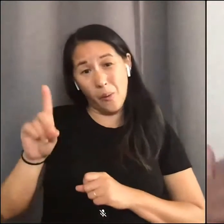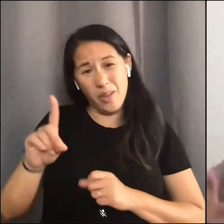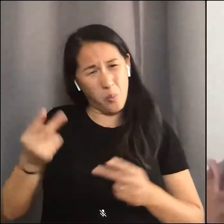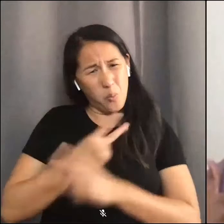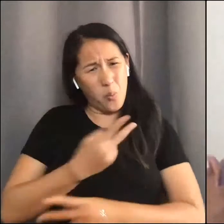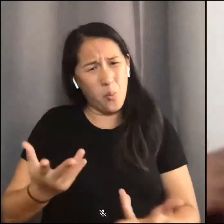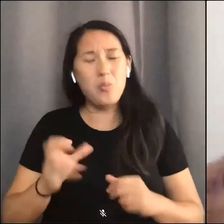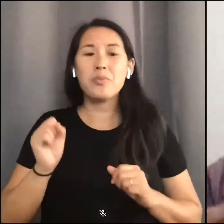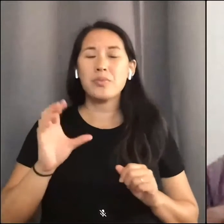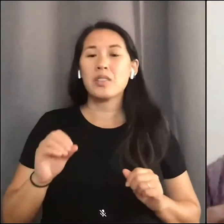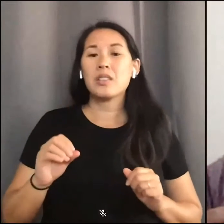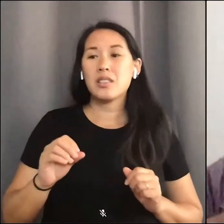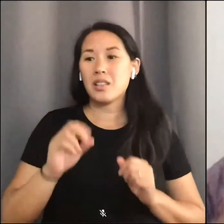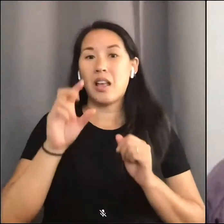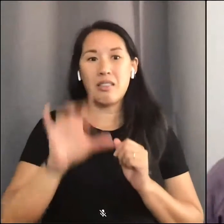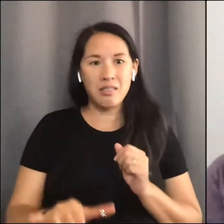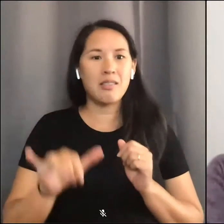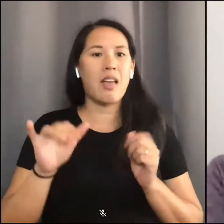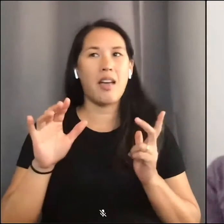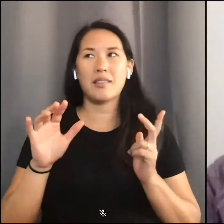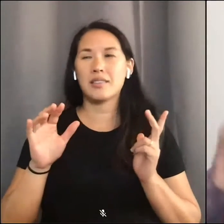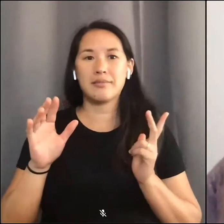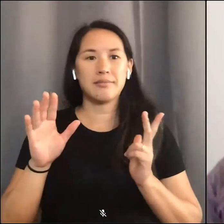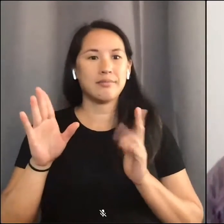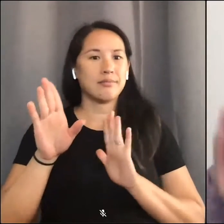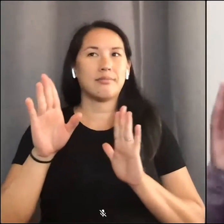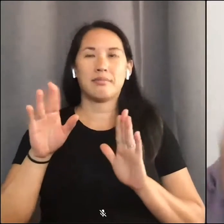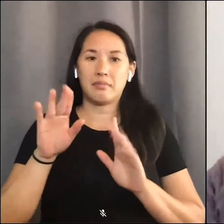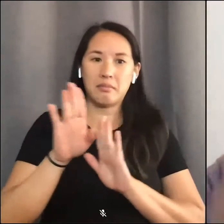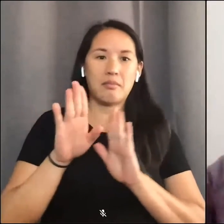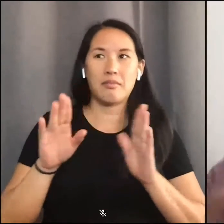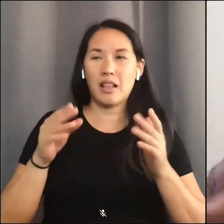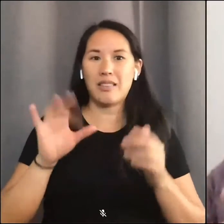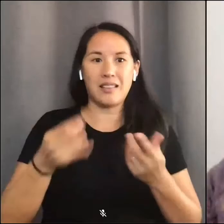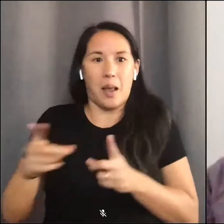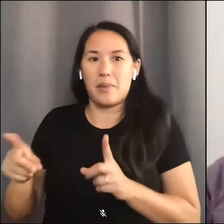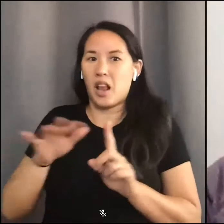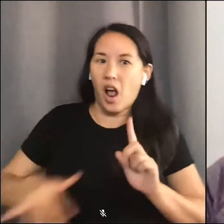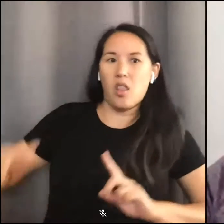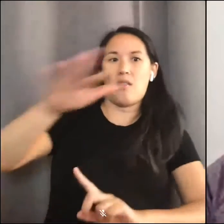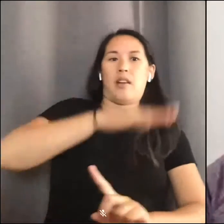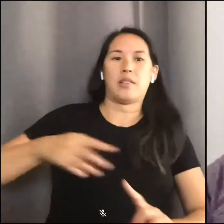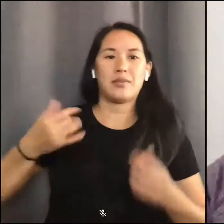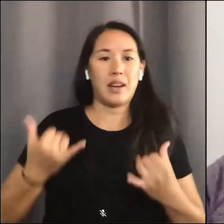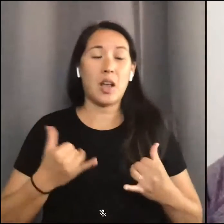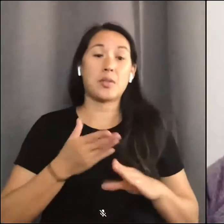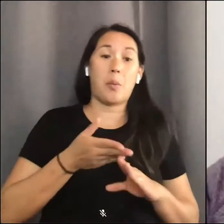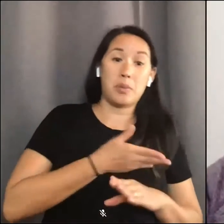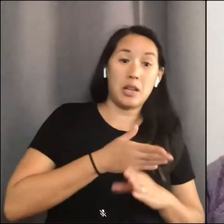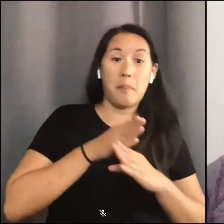backdrop of everything we do the pre-covered uh pandemic and then post pandemic um and it's